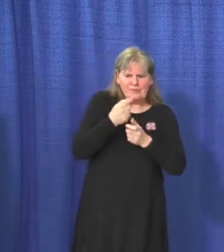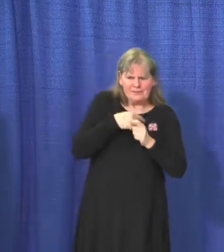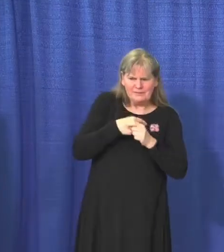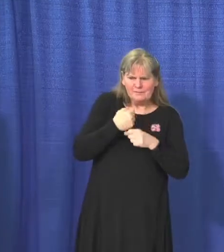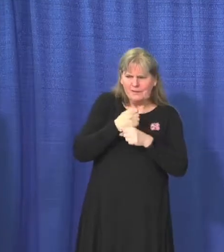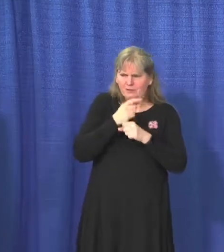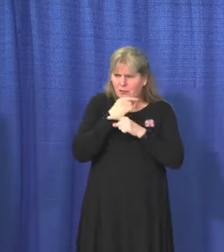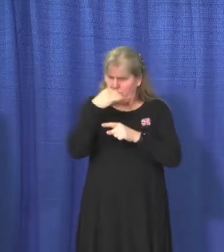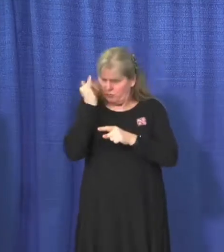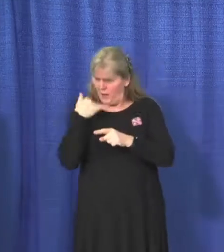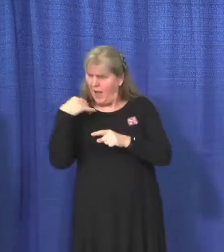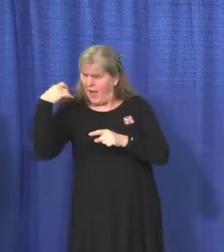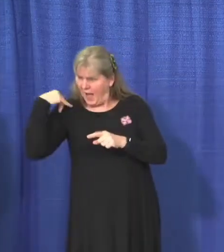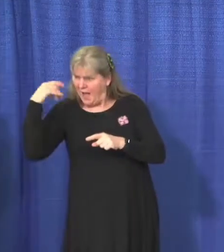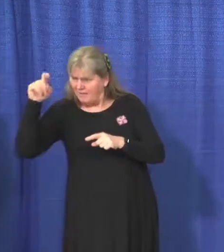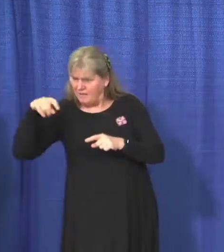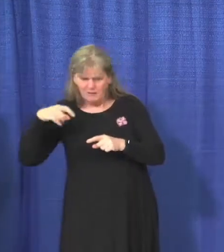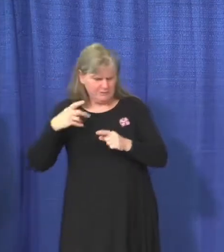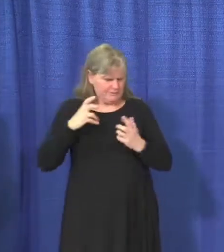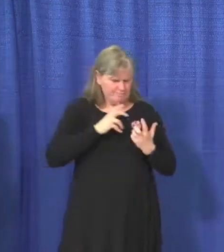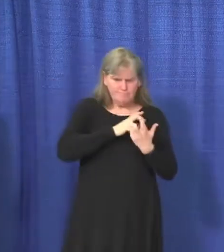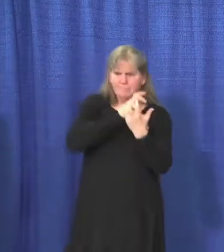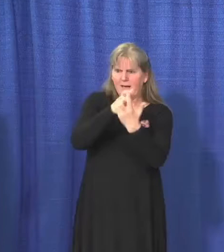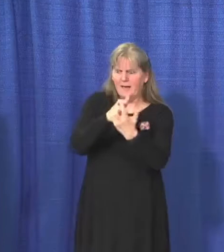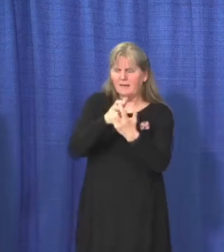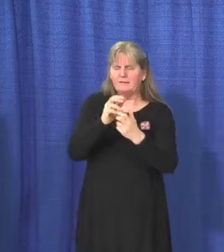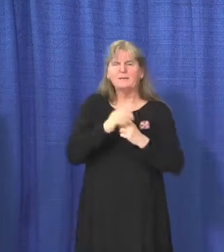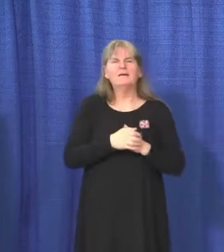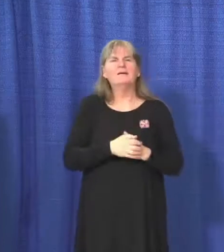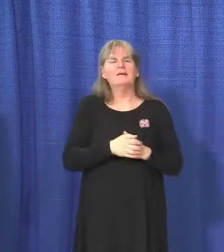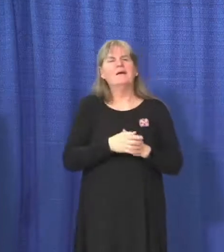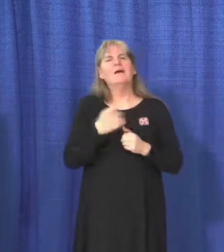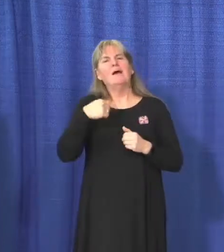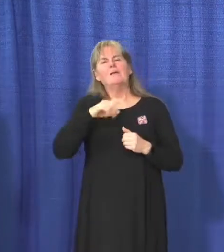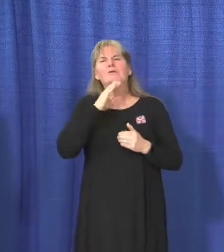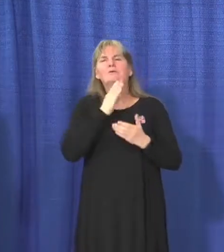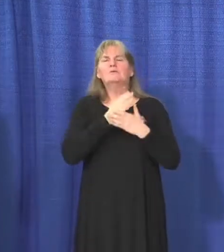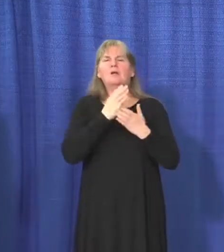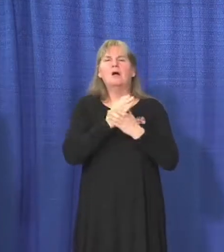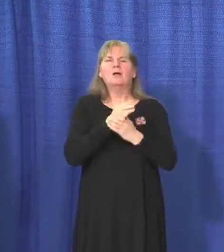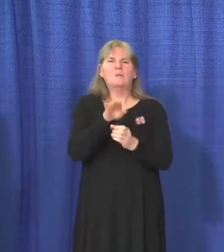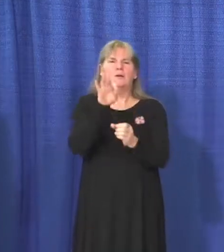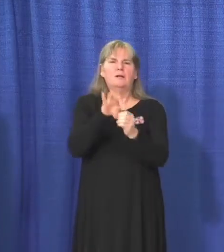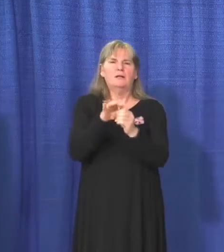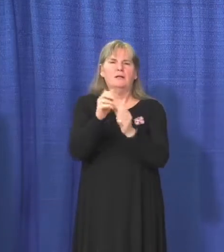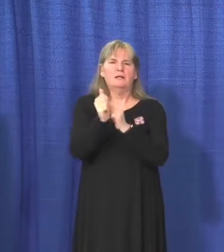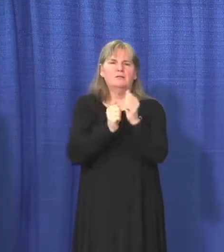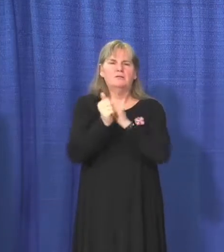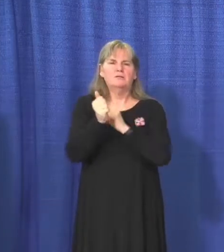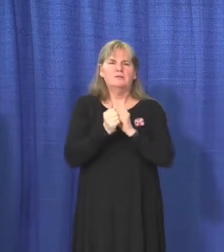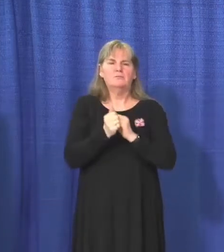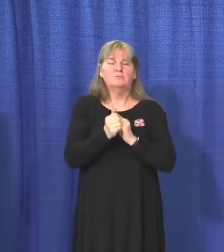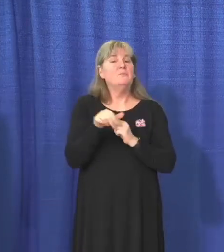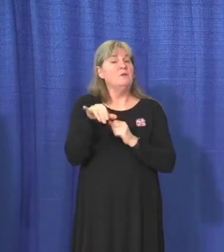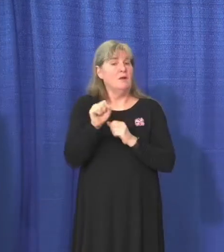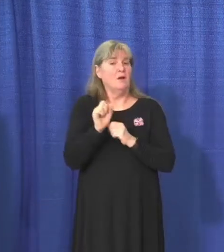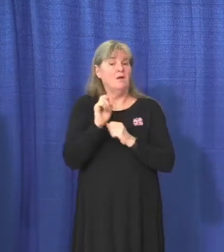I know there is lots of talk about the election, pending election, we do have to have an election this year but our focus